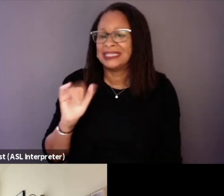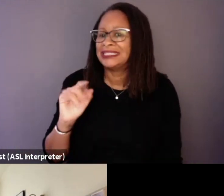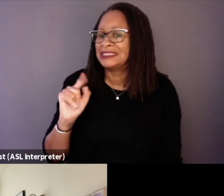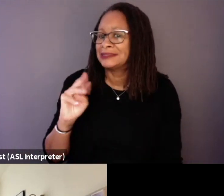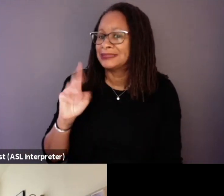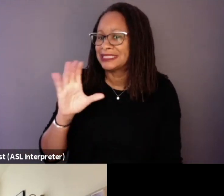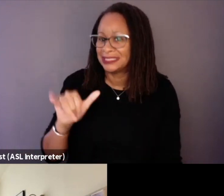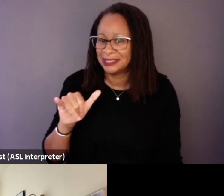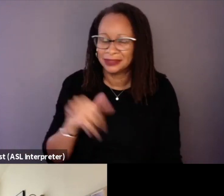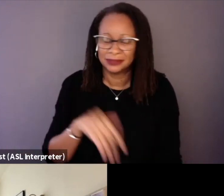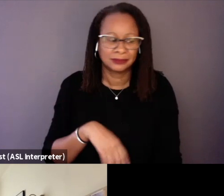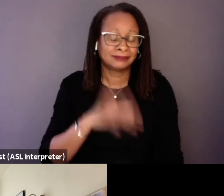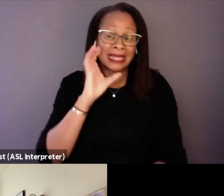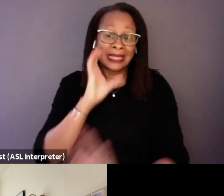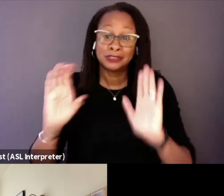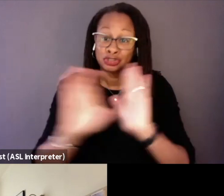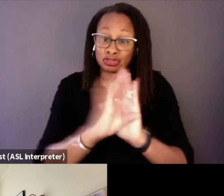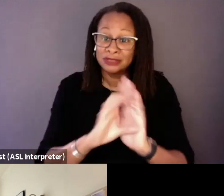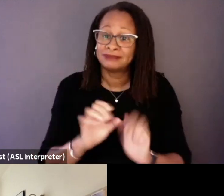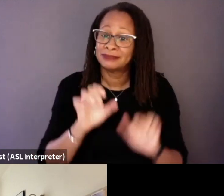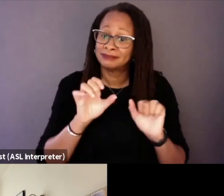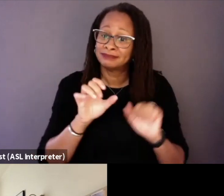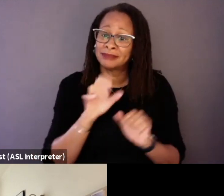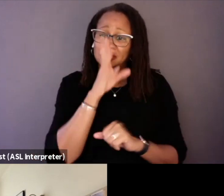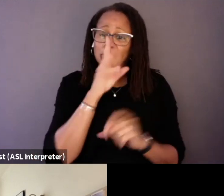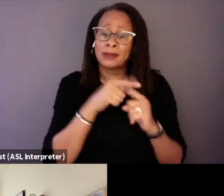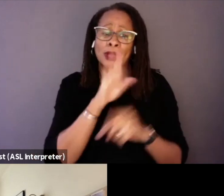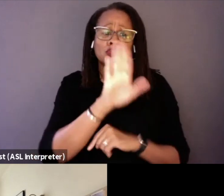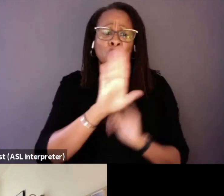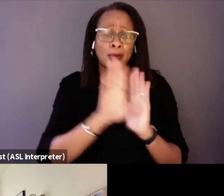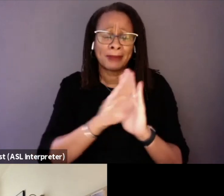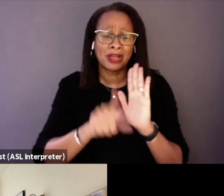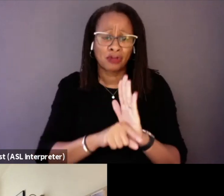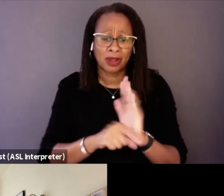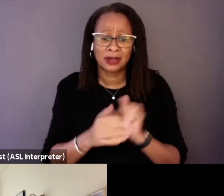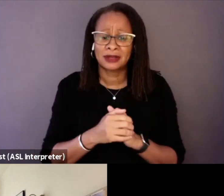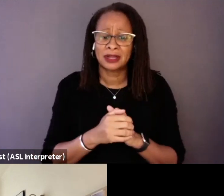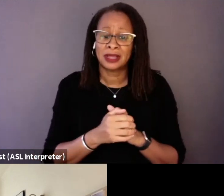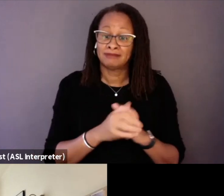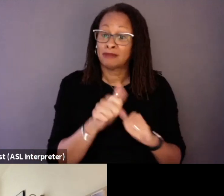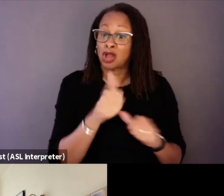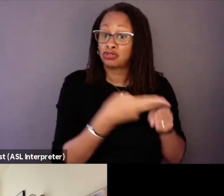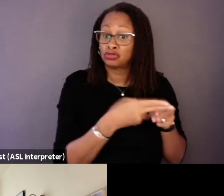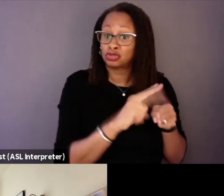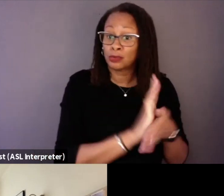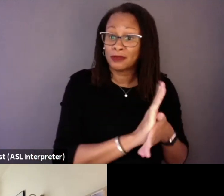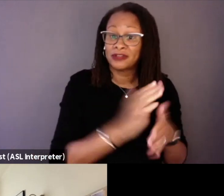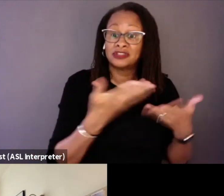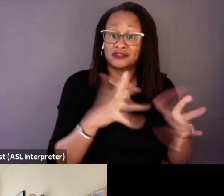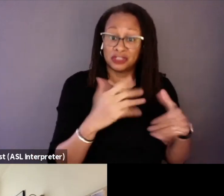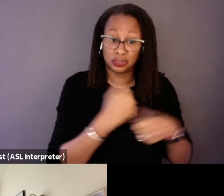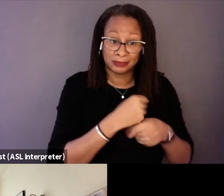And so let's talk about your background and the shots that you've made, how the shots have informed this movie